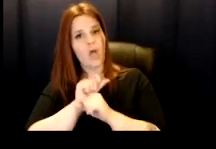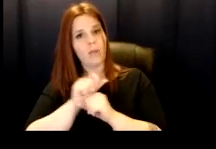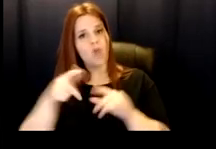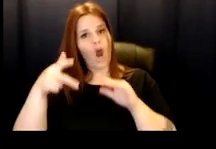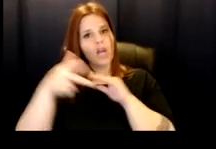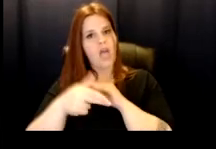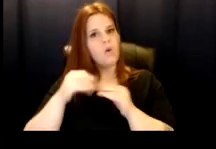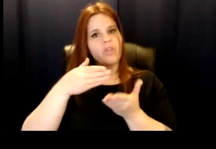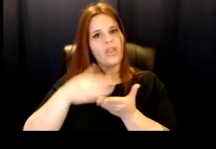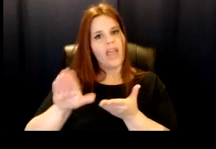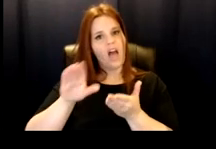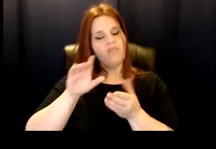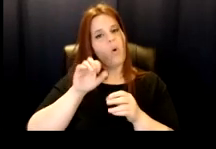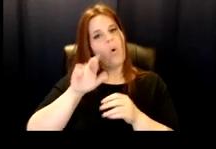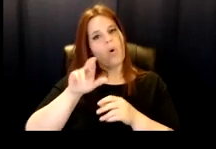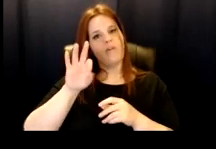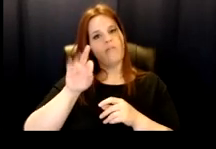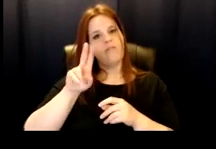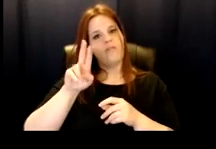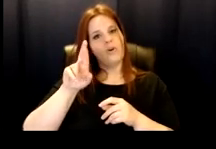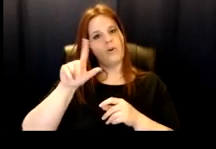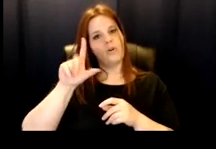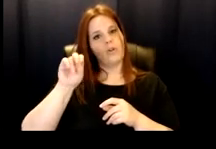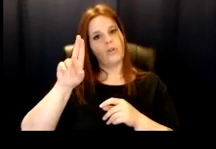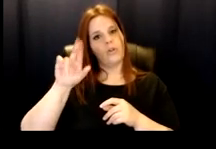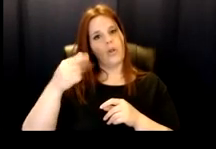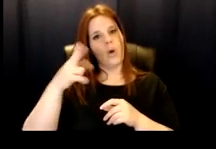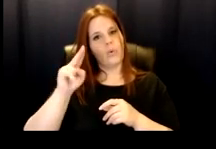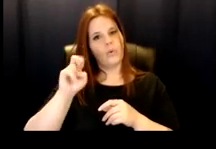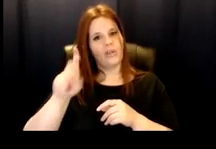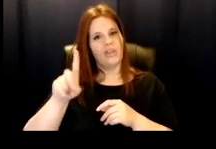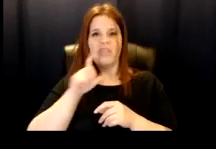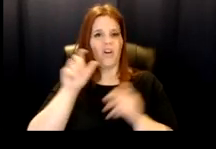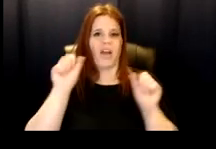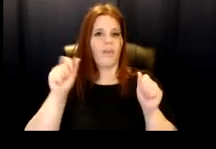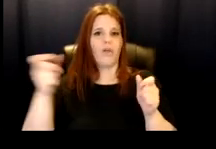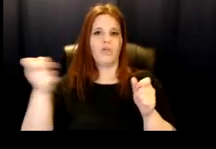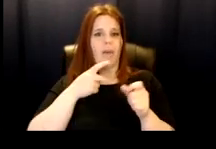they are not coming back in a virtual way. And this is critical to acknowledge because